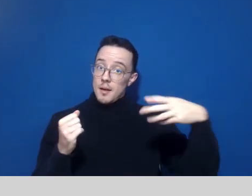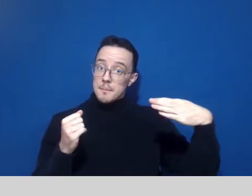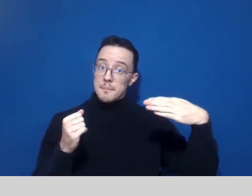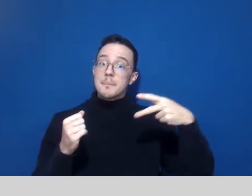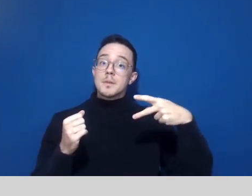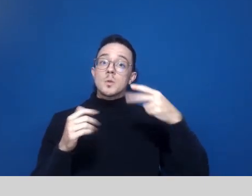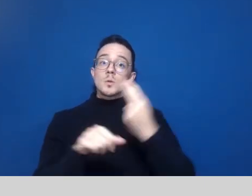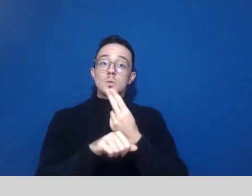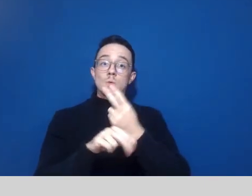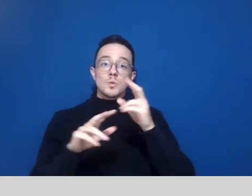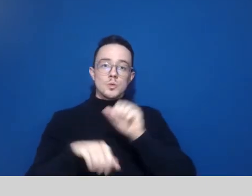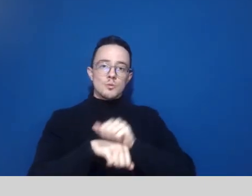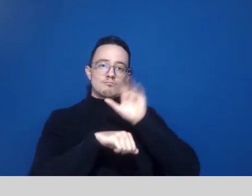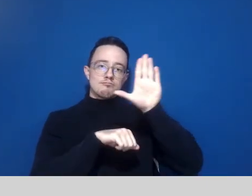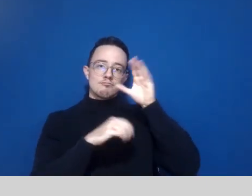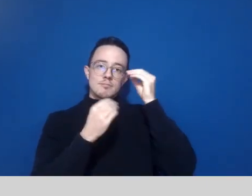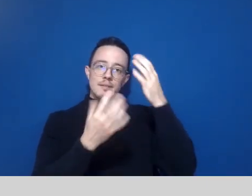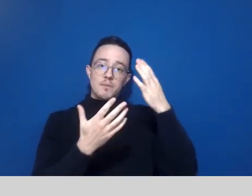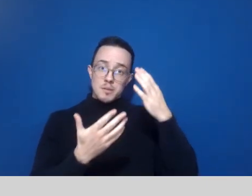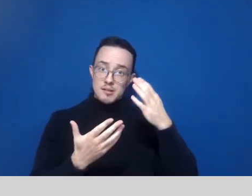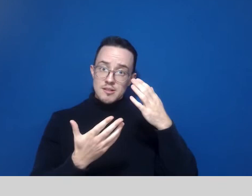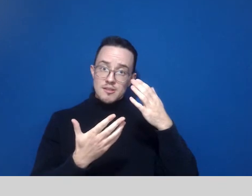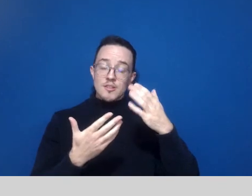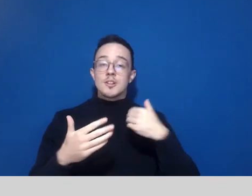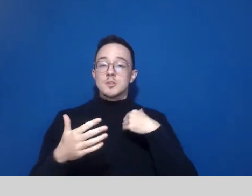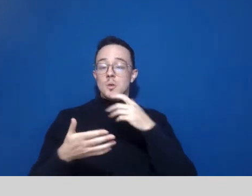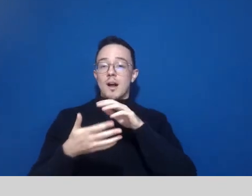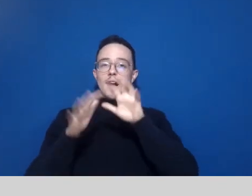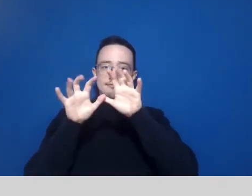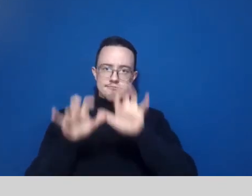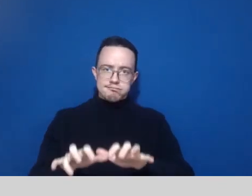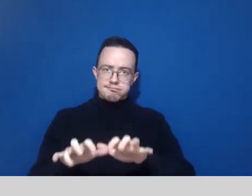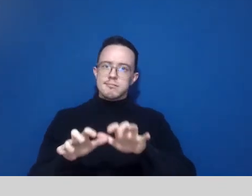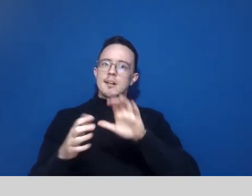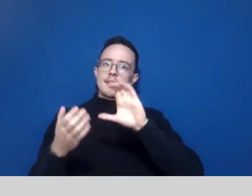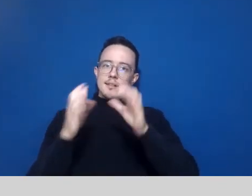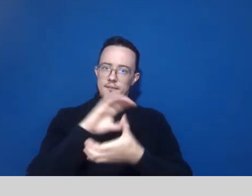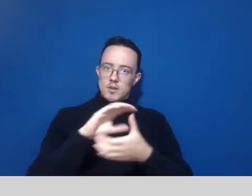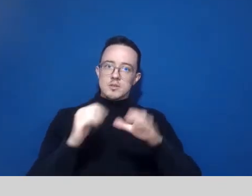And I wrote code to turn that into SQLite, and there was an enormous quantity of data in here.